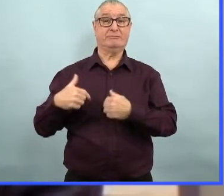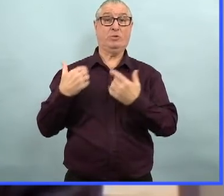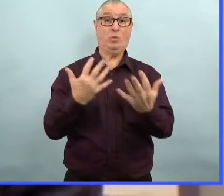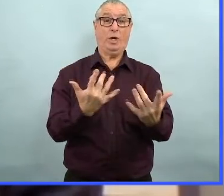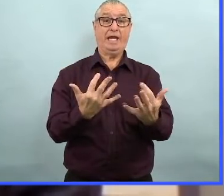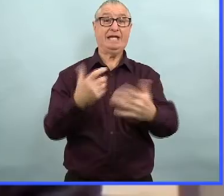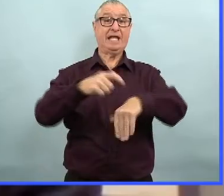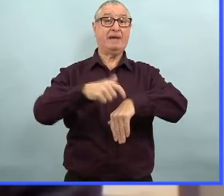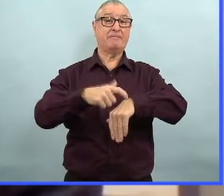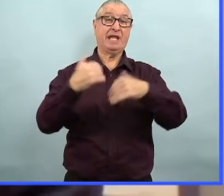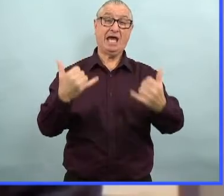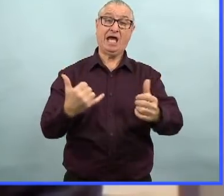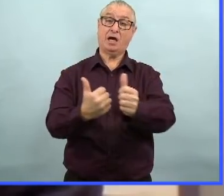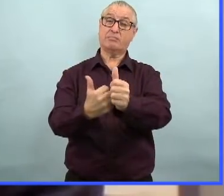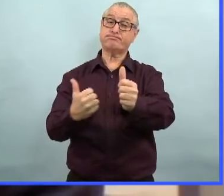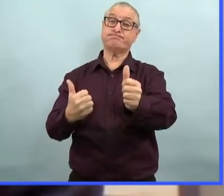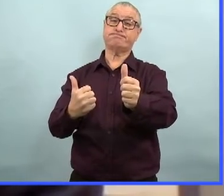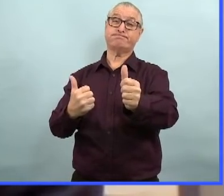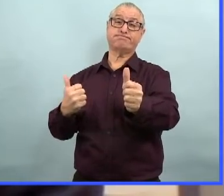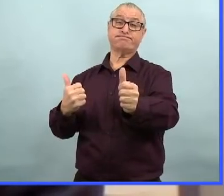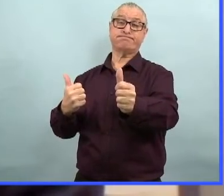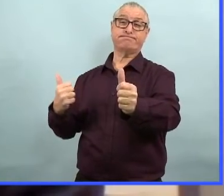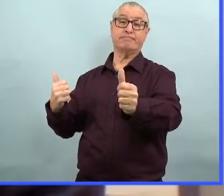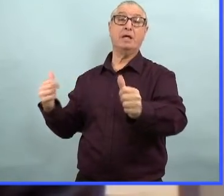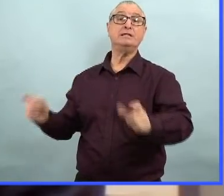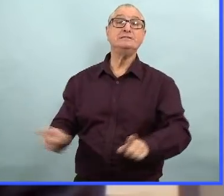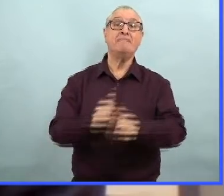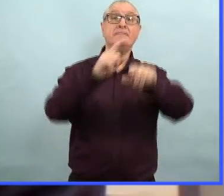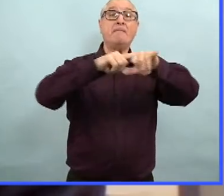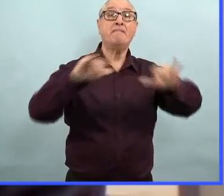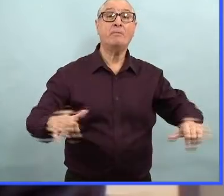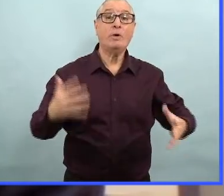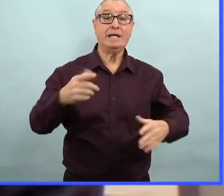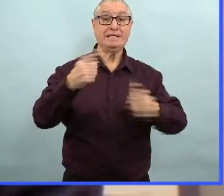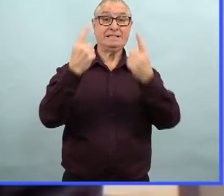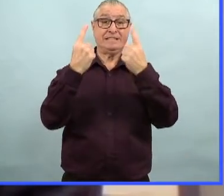wait times to receive a test result so we still have that backlog we have about